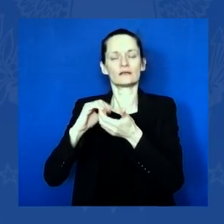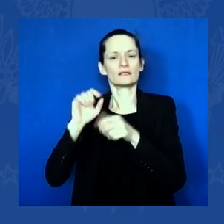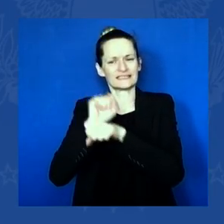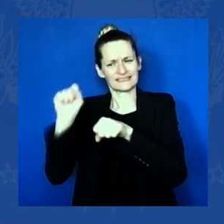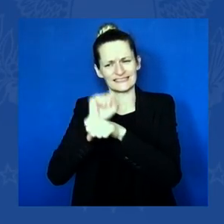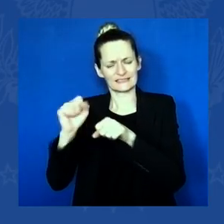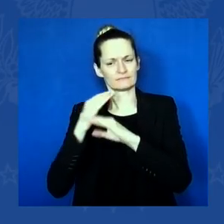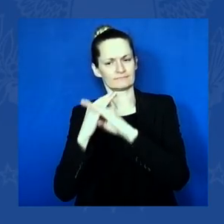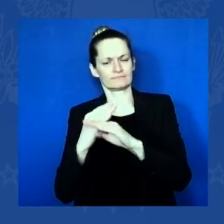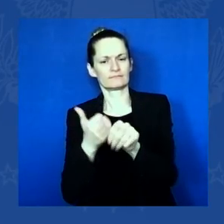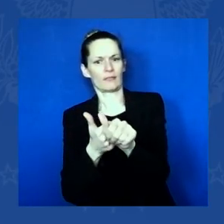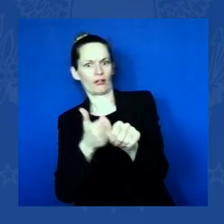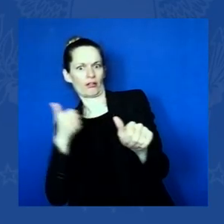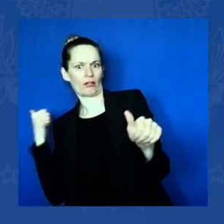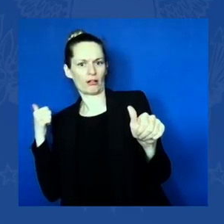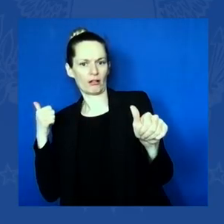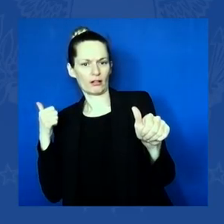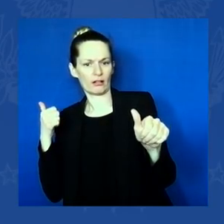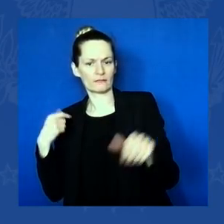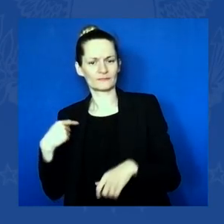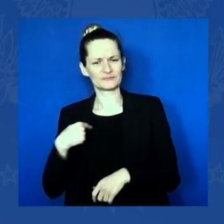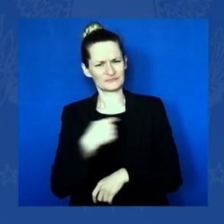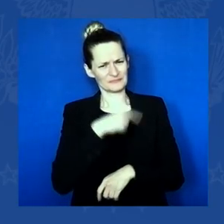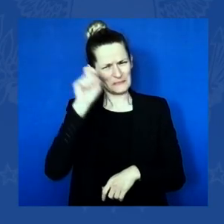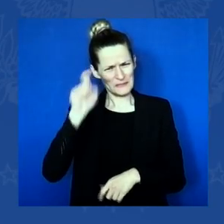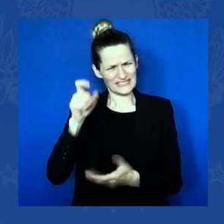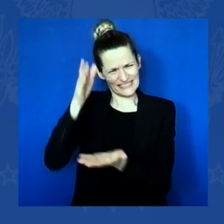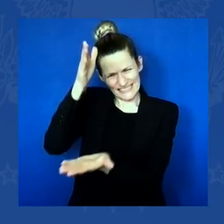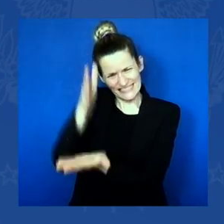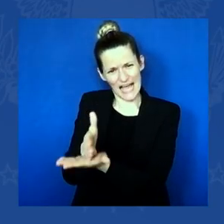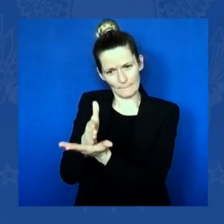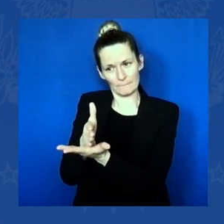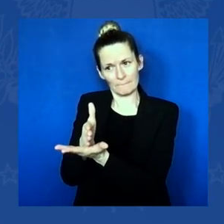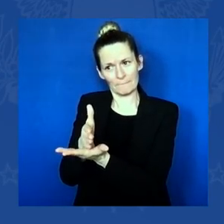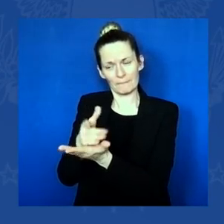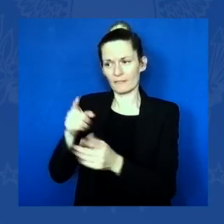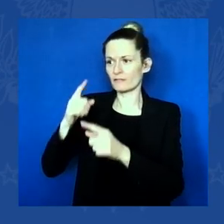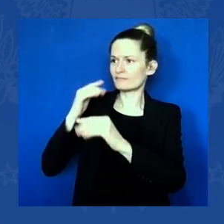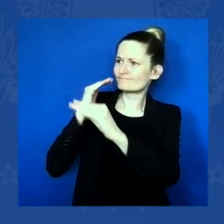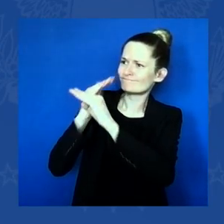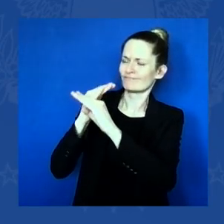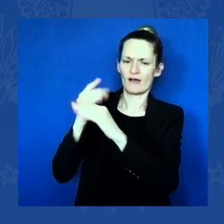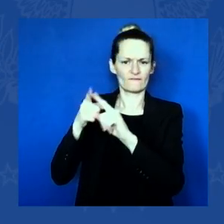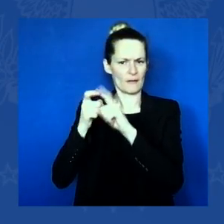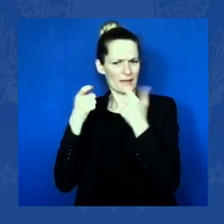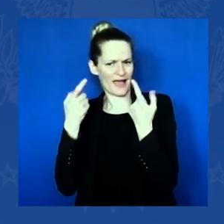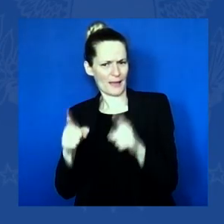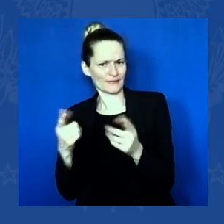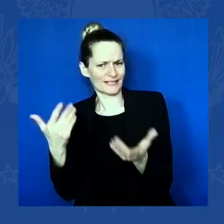from happening again in the future. Now that we have seen how vulnerable these lines